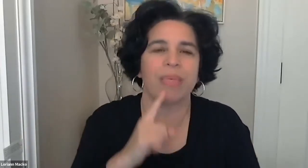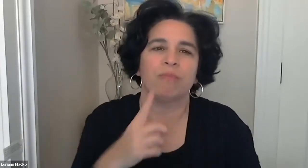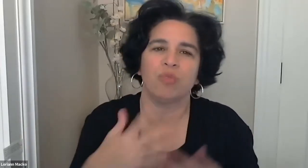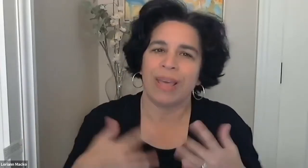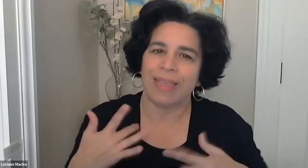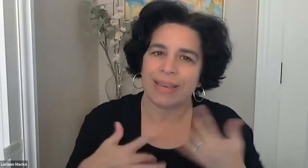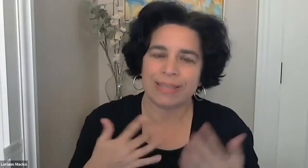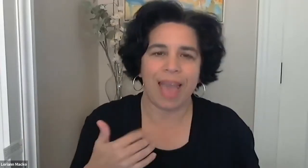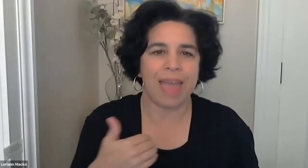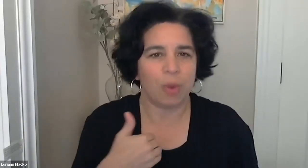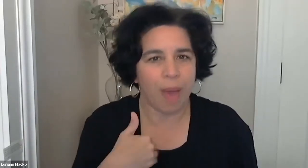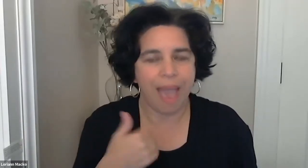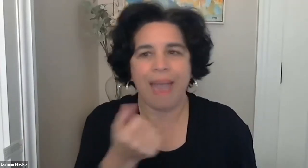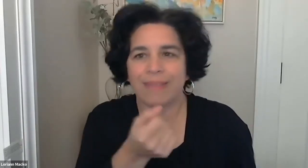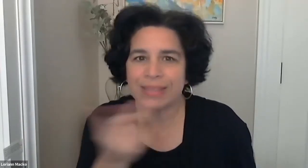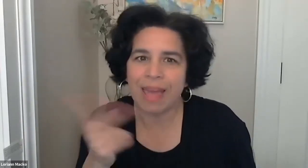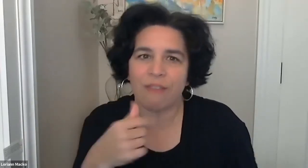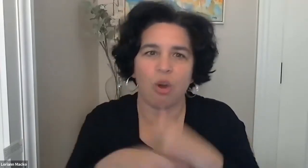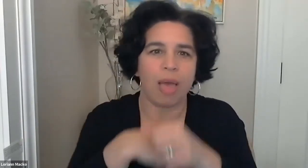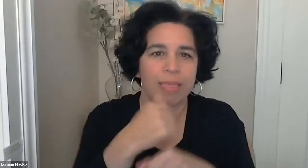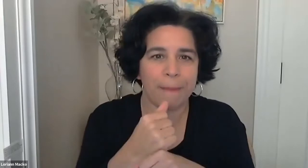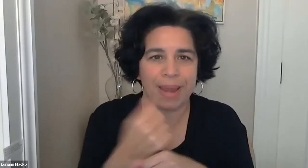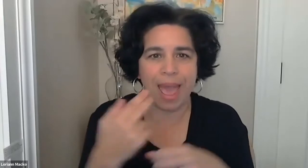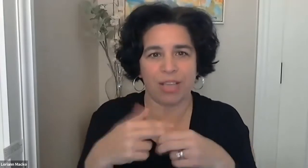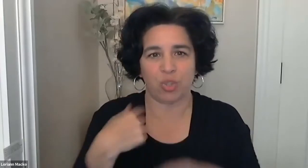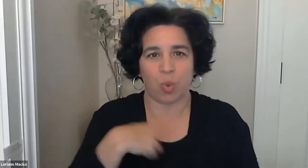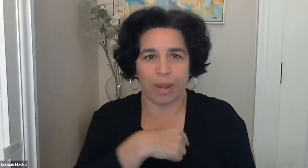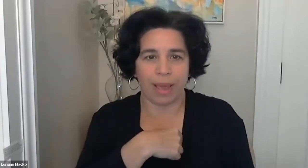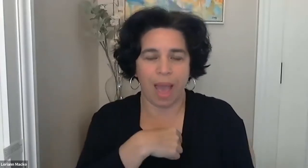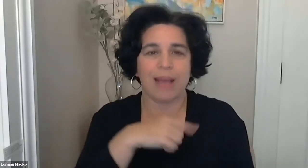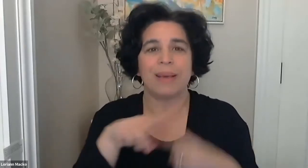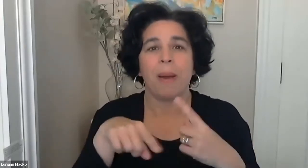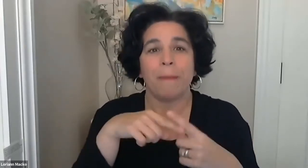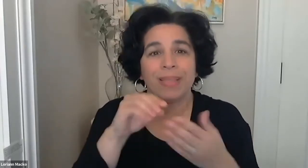it's, you know, the Hispanic culture and the deaf culture,